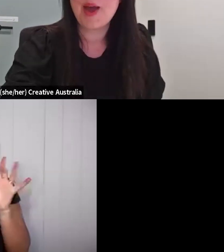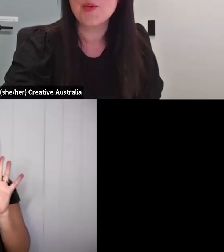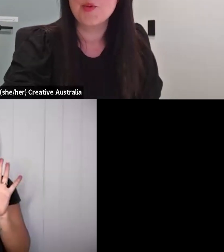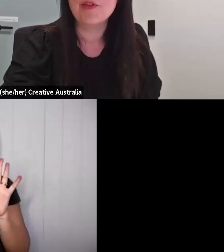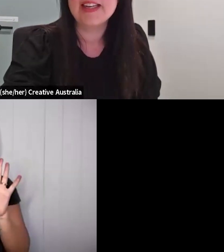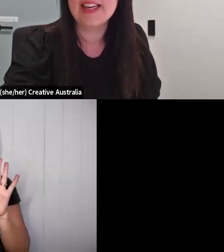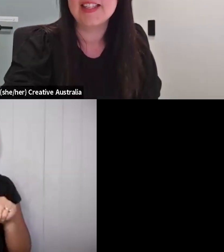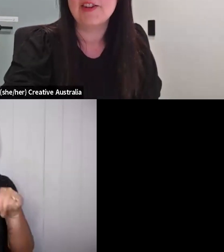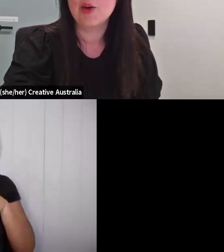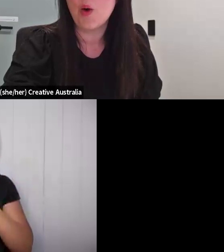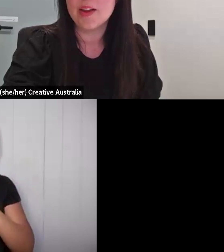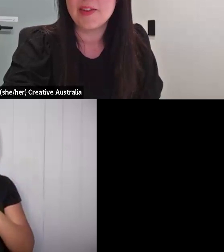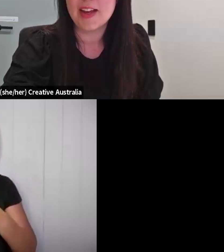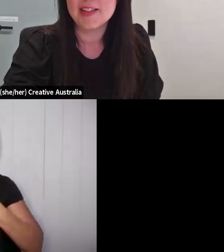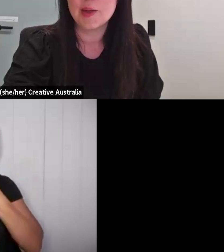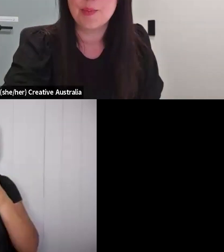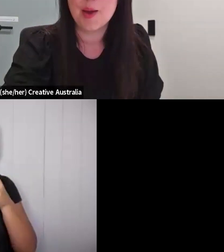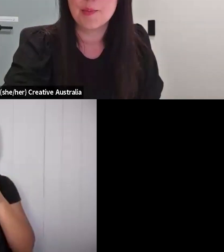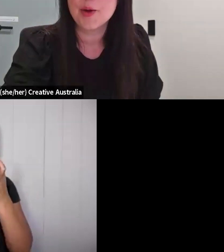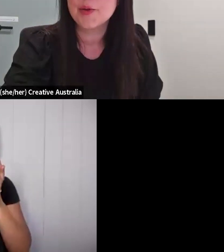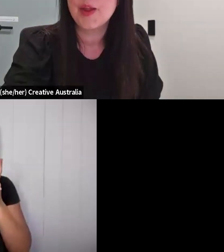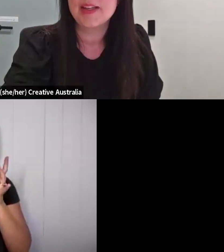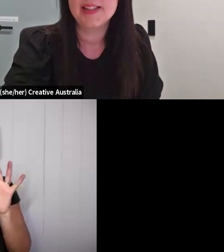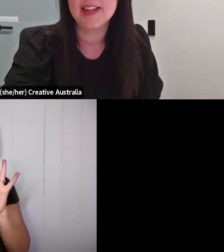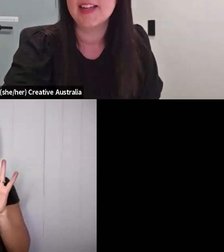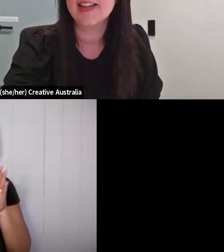panel will be really considering the quality of the artistic proposal. They will consider things